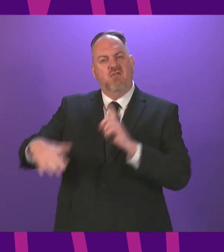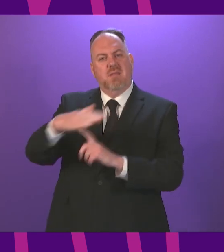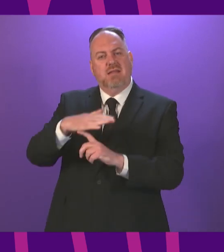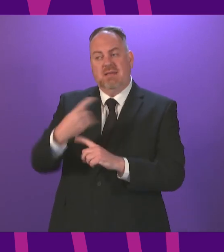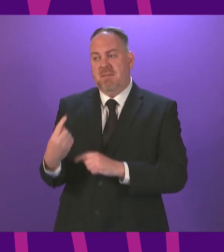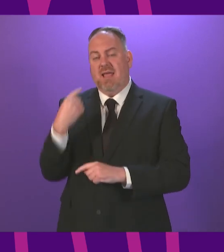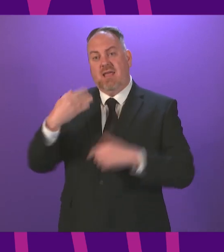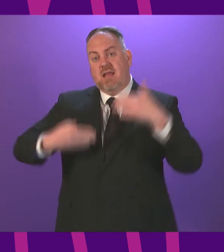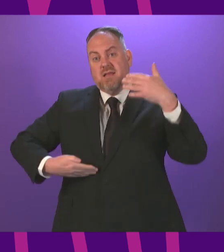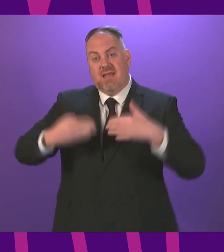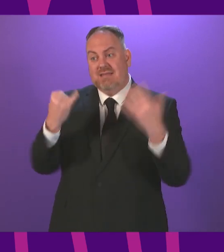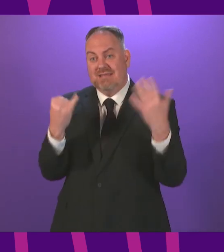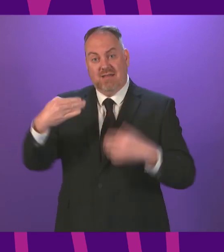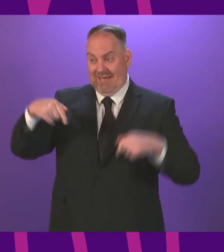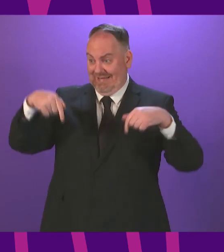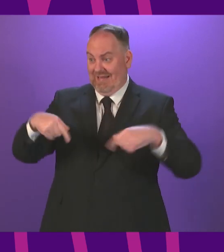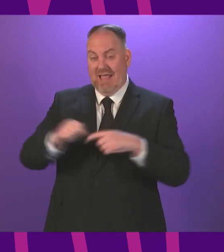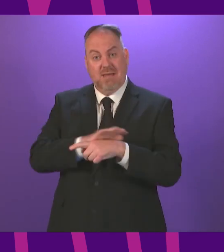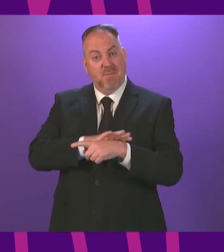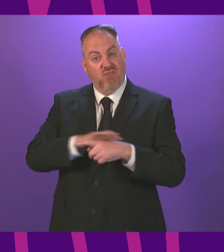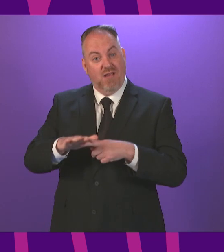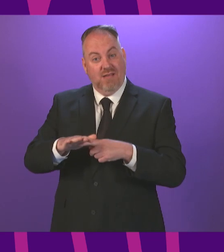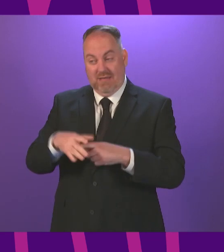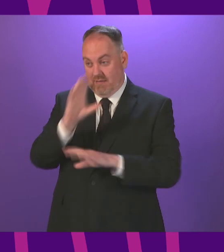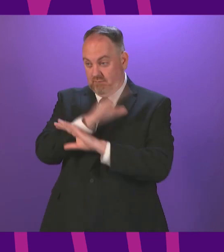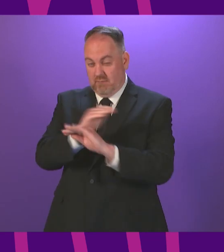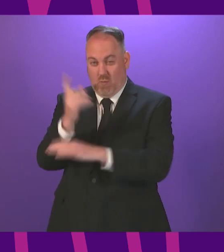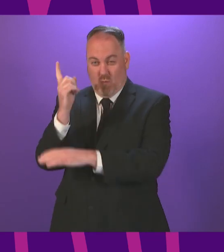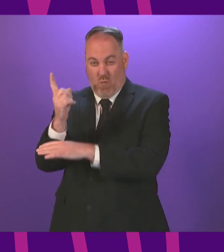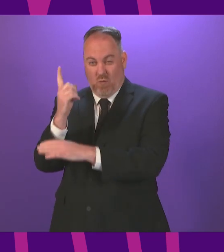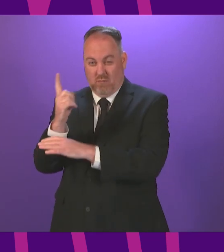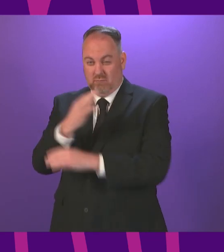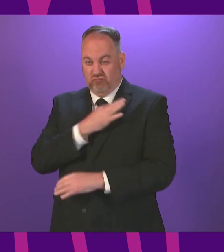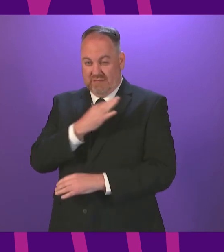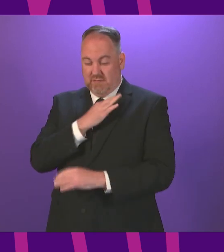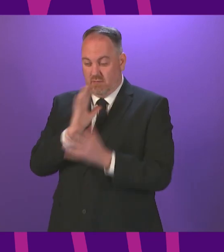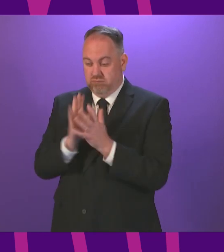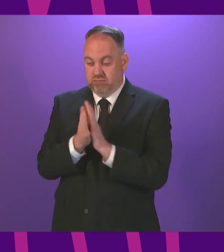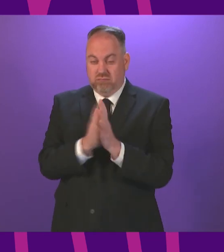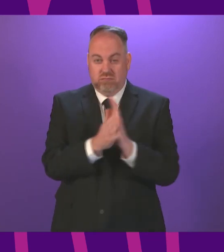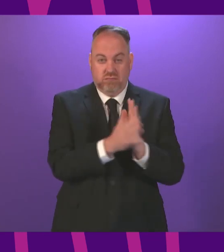in a speech here in Edinburgh, he warned of the risks of “virtually indestructible plastics”.